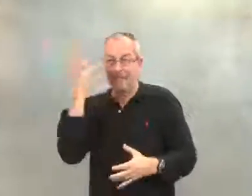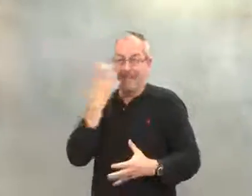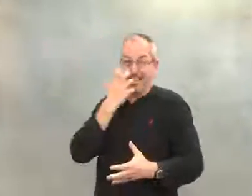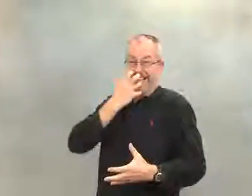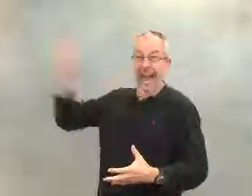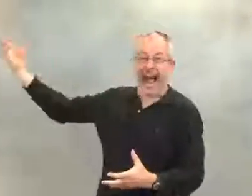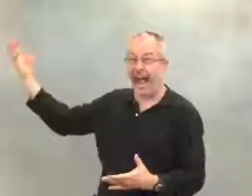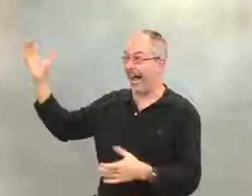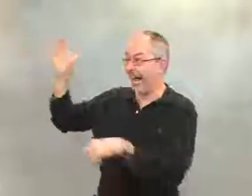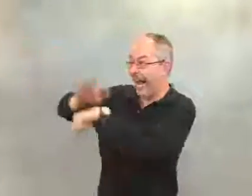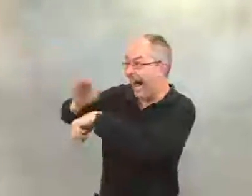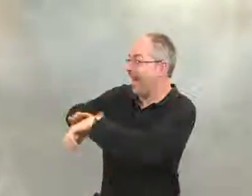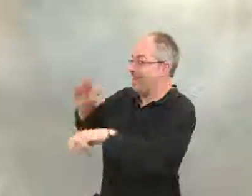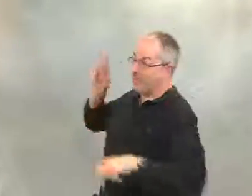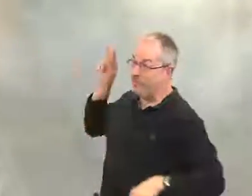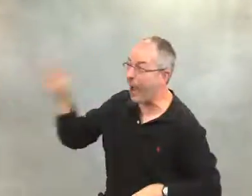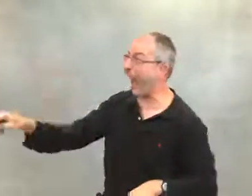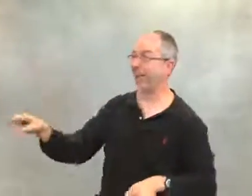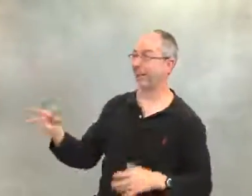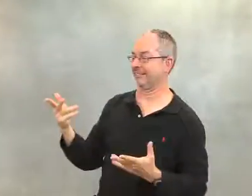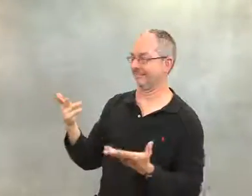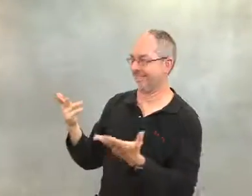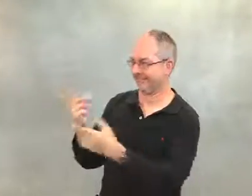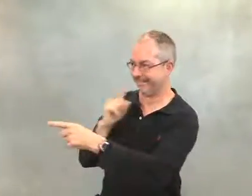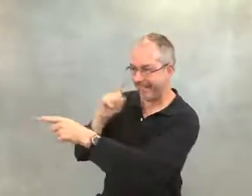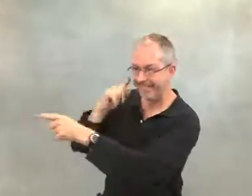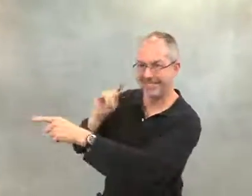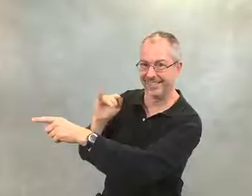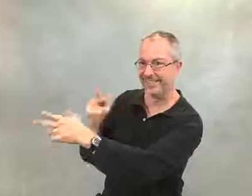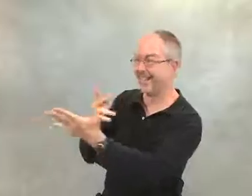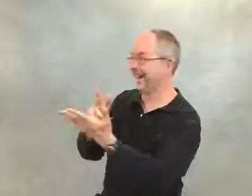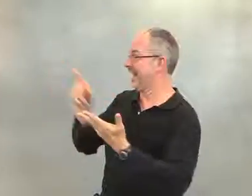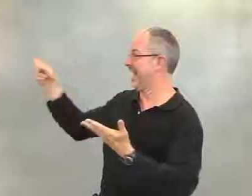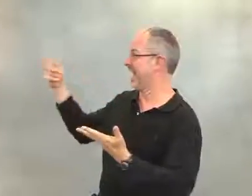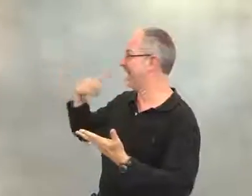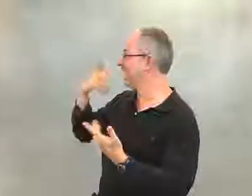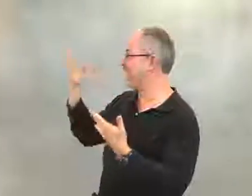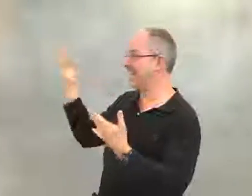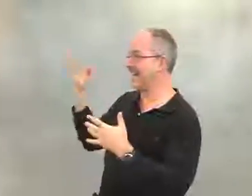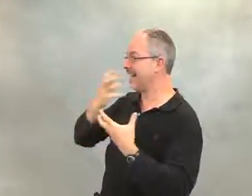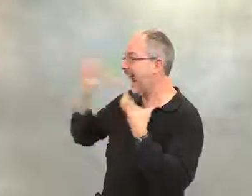My father yelled at him to watch out ahead.